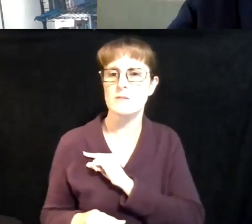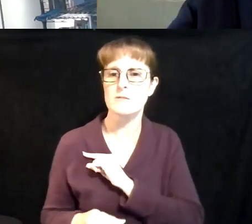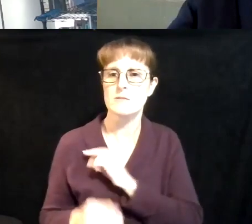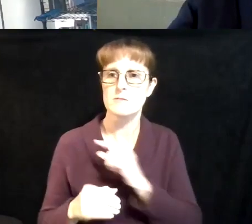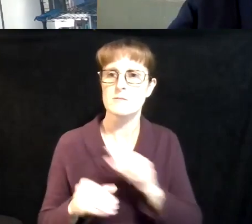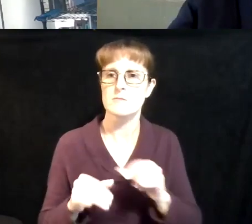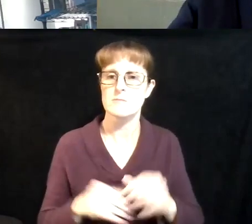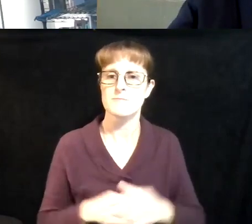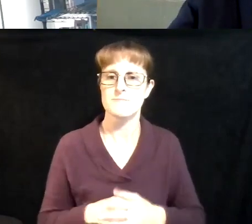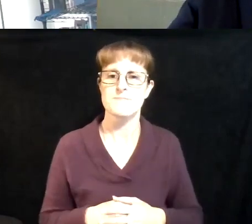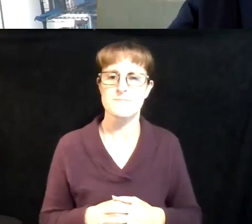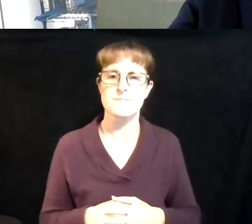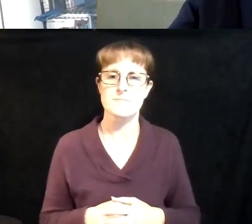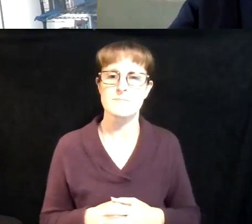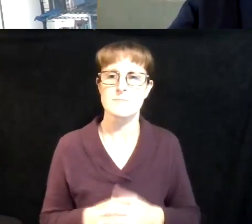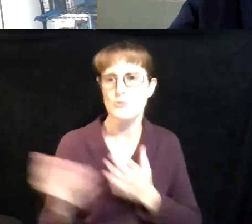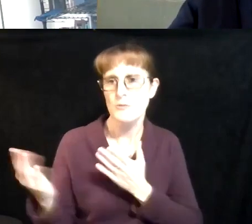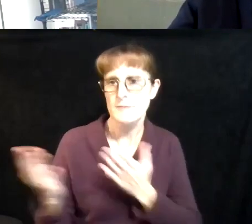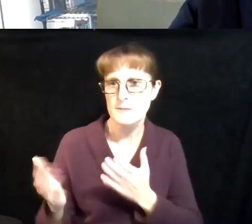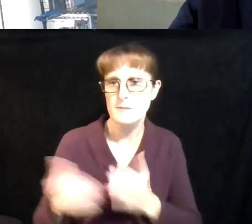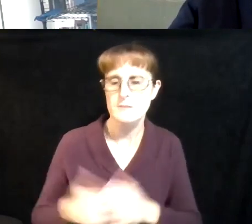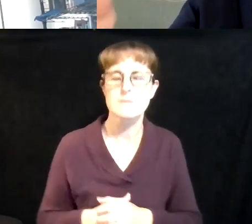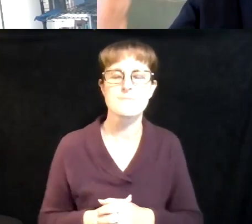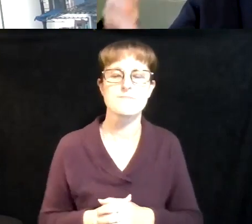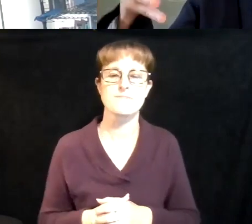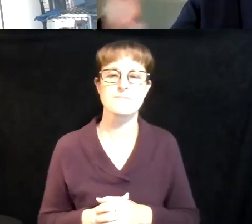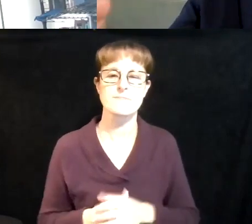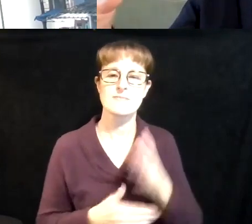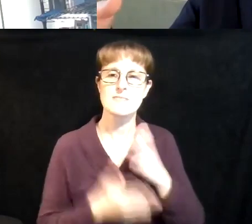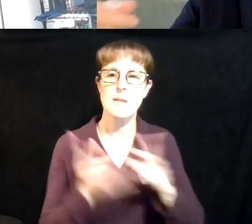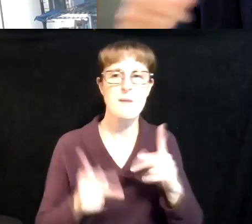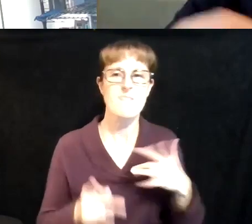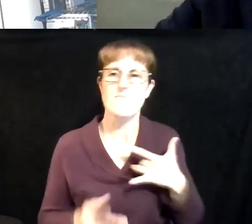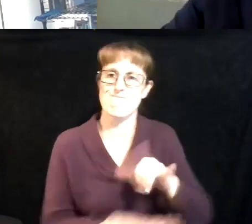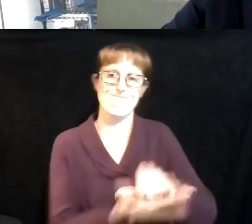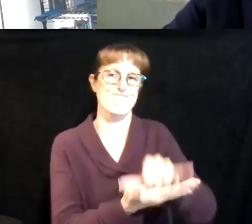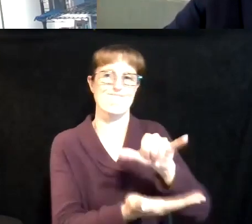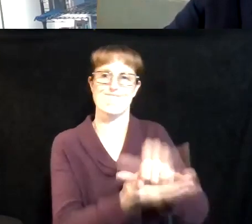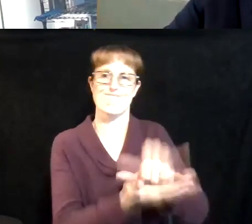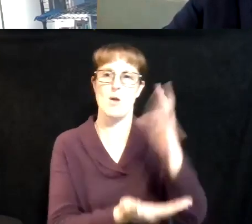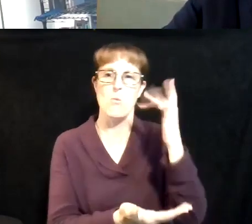high-quality services to people and institutions by the nature of their environment.